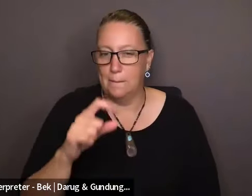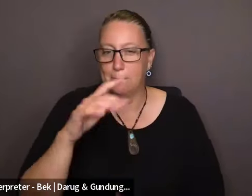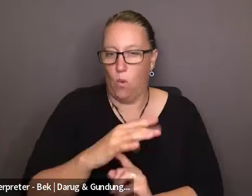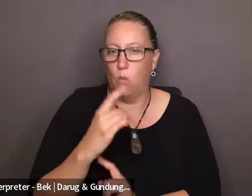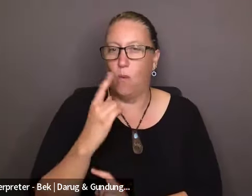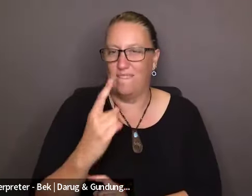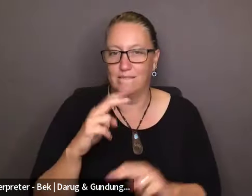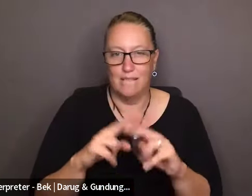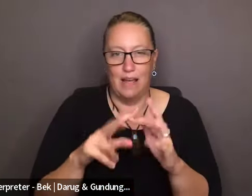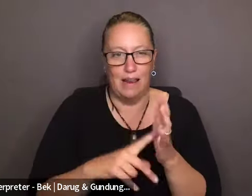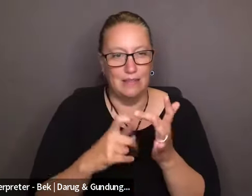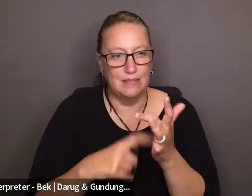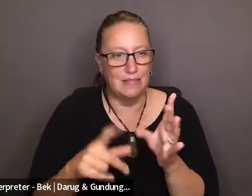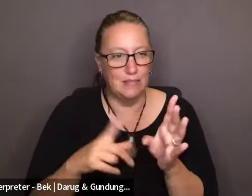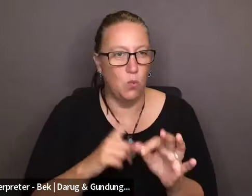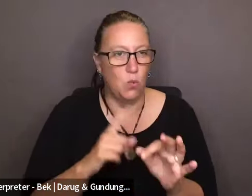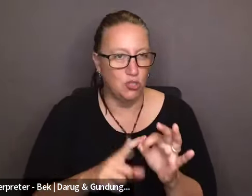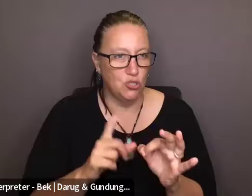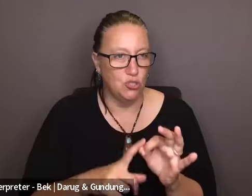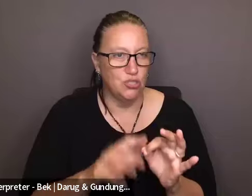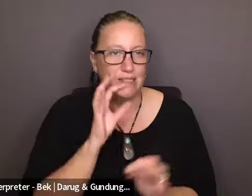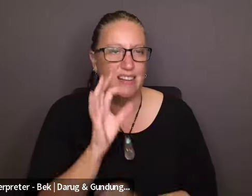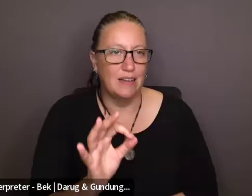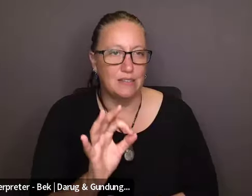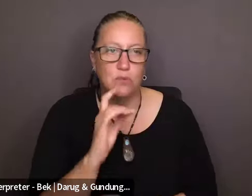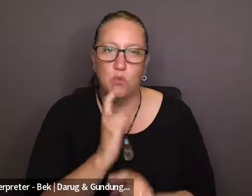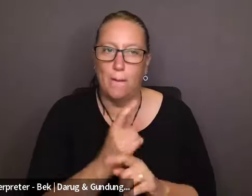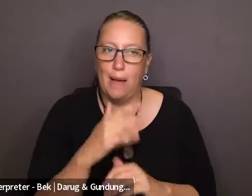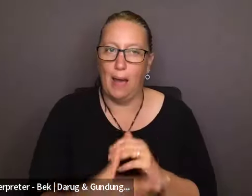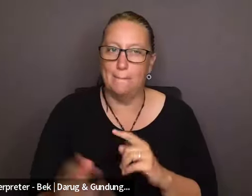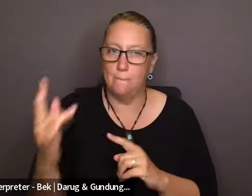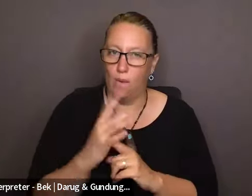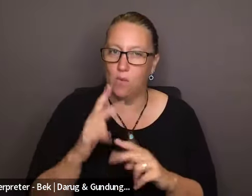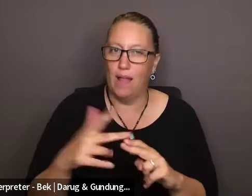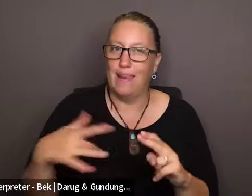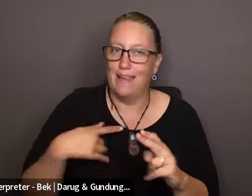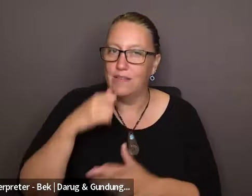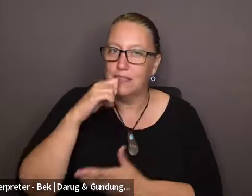time to update the FAQs on that. We're updating the FAQs weekly. Over to you, Sue. I see you've got your hand up